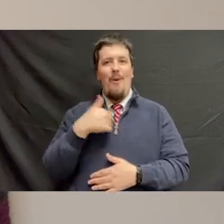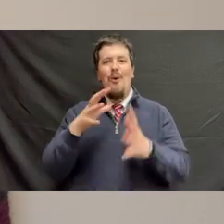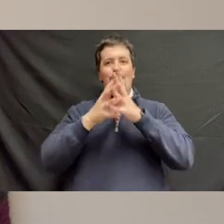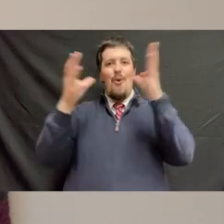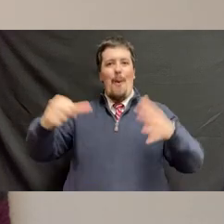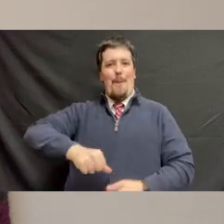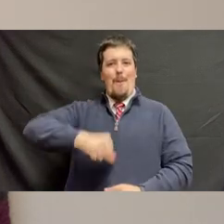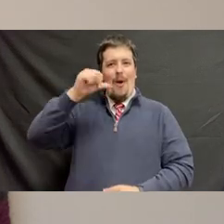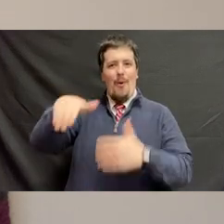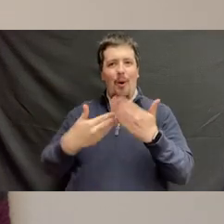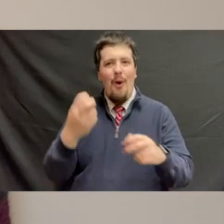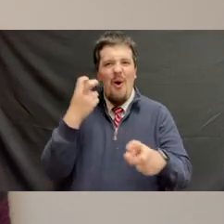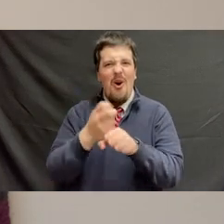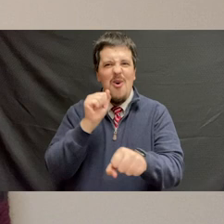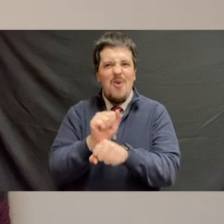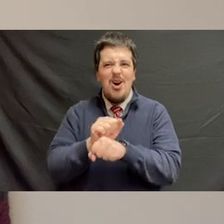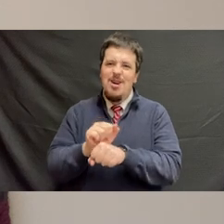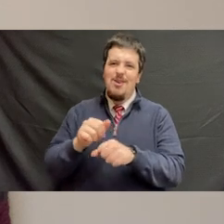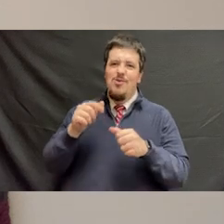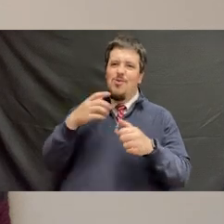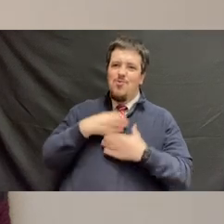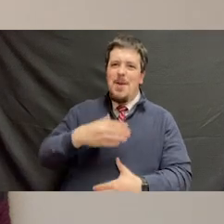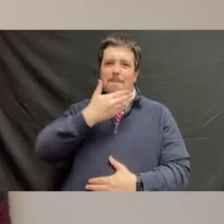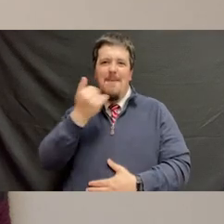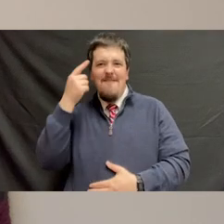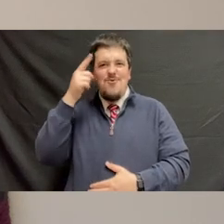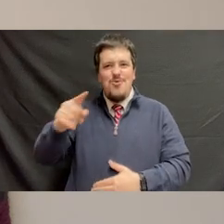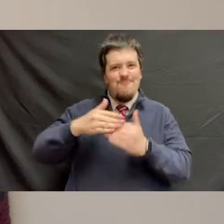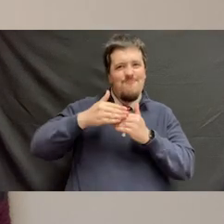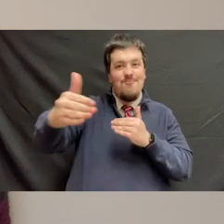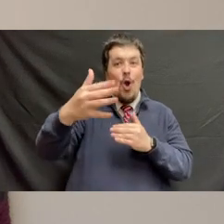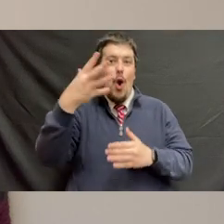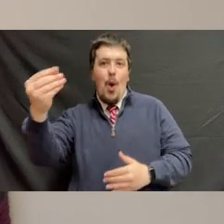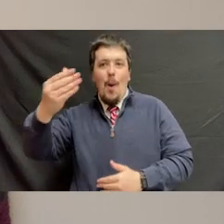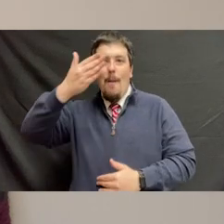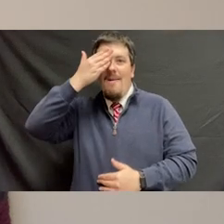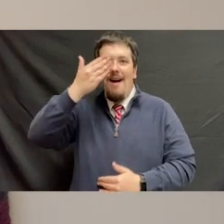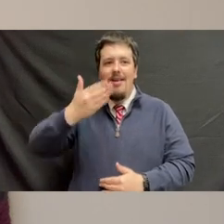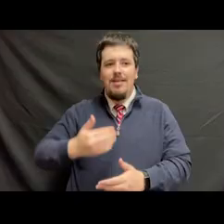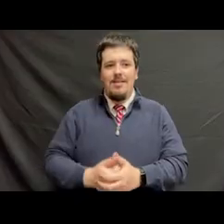We are so proud of all of the hard work you've put in and we wish you the best moving forward. Go, Bucs!